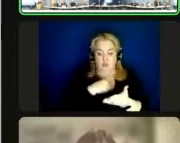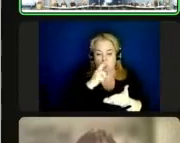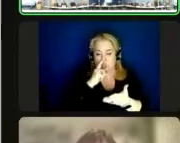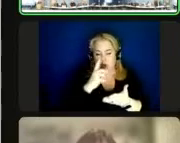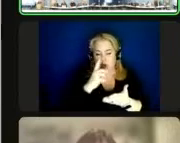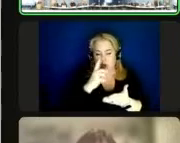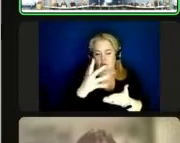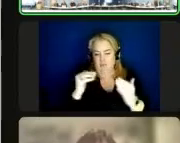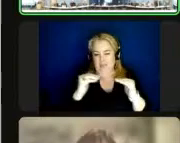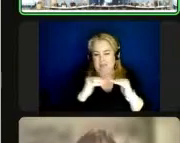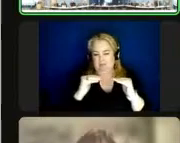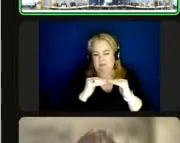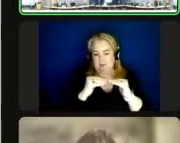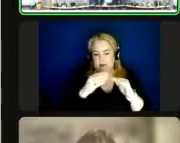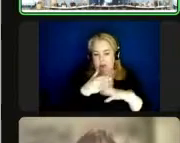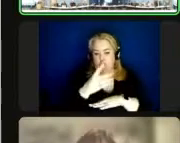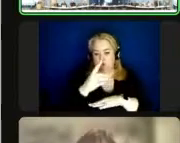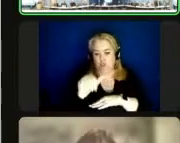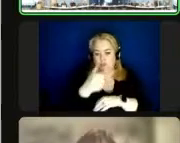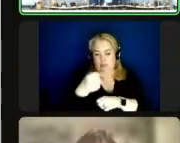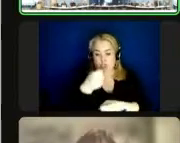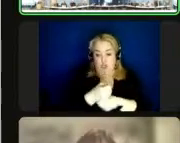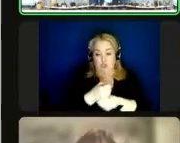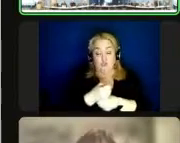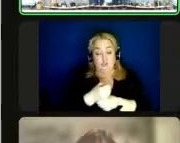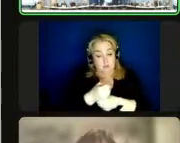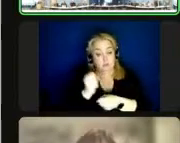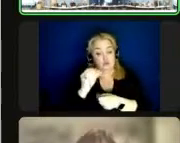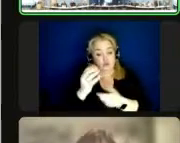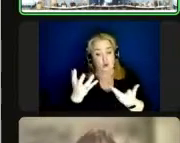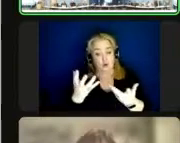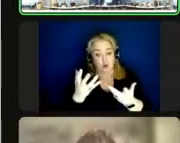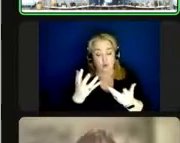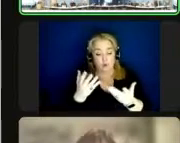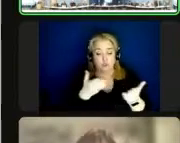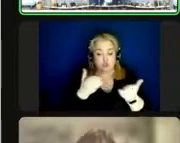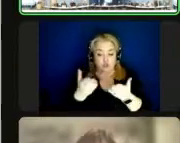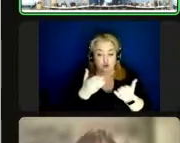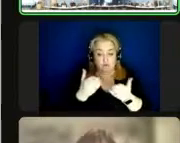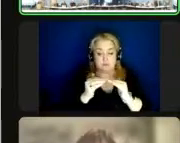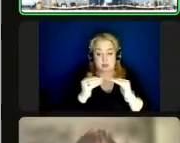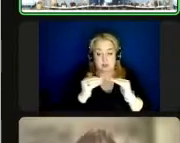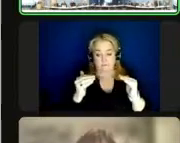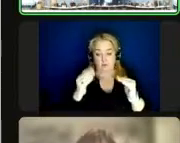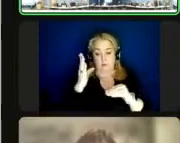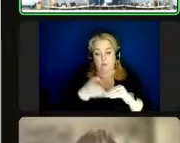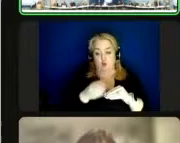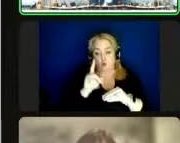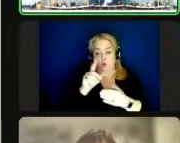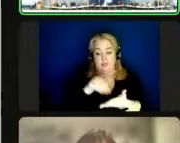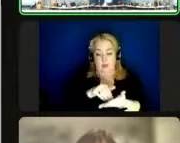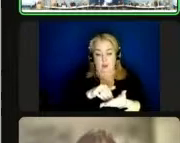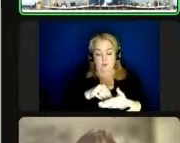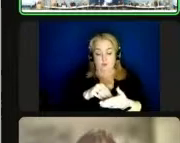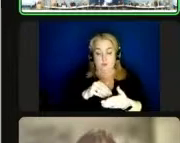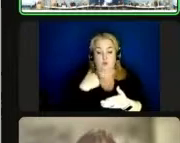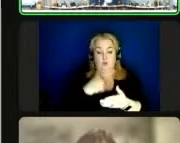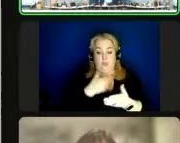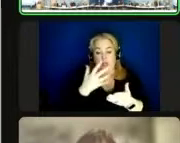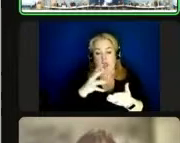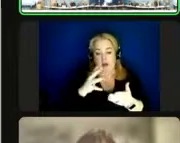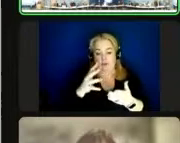AND ALSO IF YOU SEE A HIGH